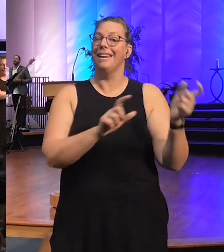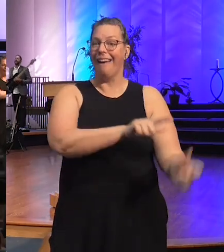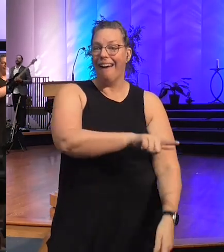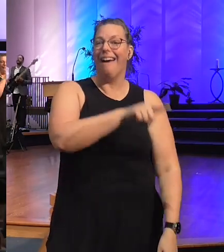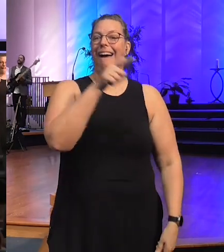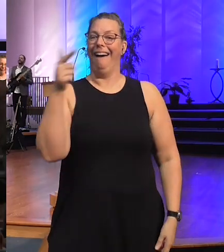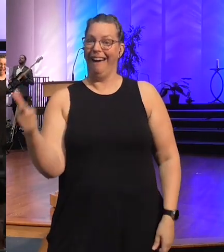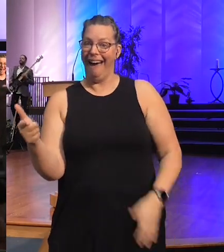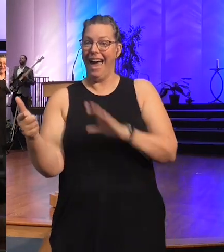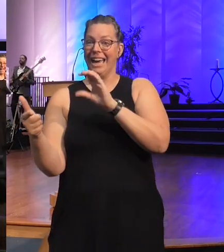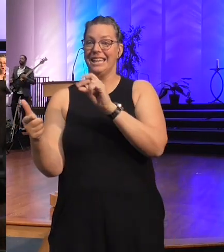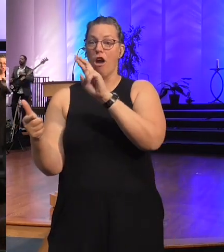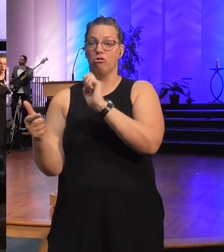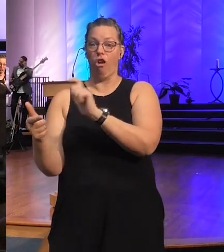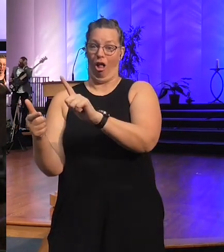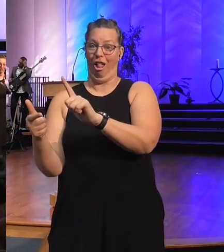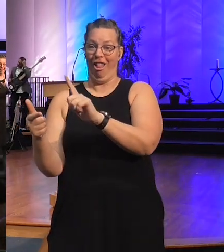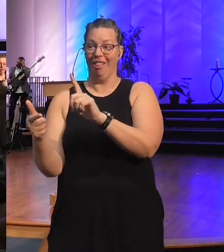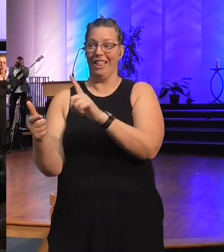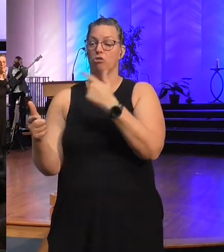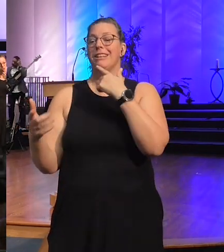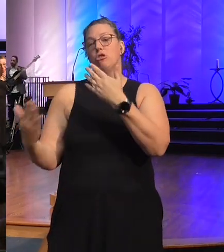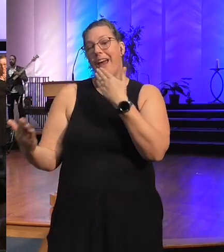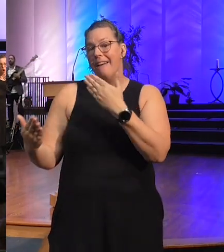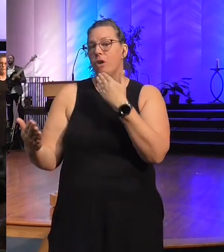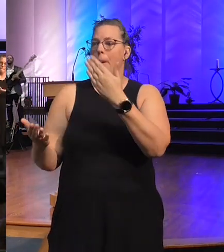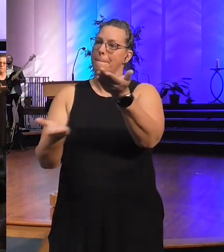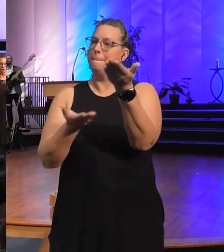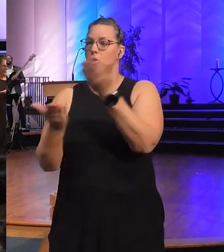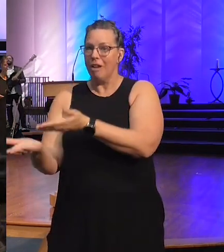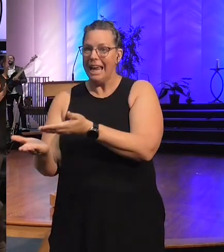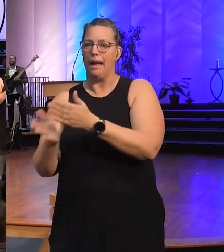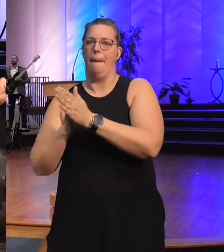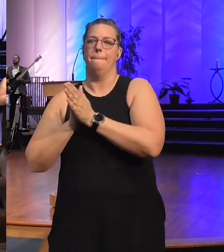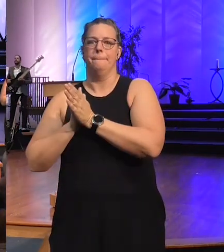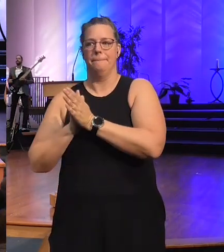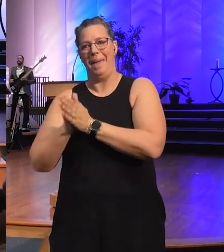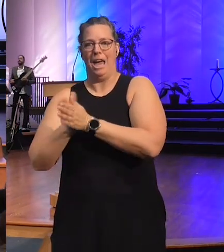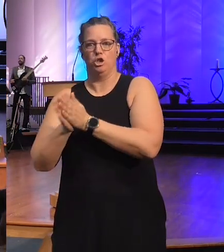High Church we're so grateful because you bring a a passion for Education a passion for staying